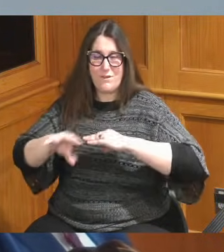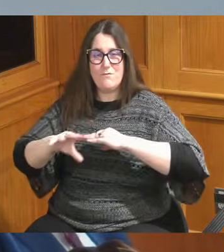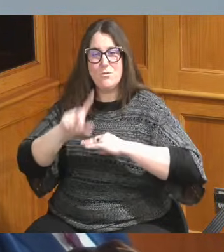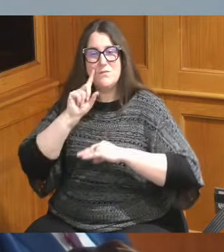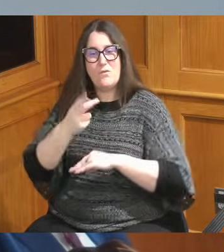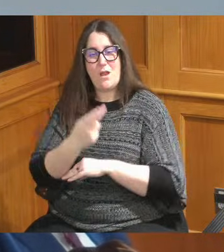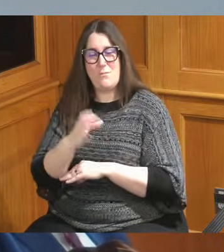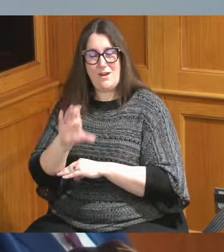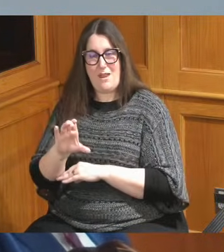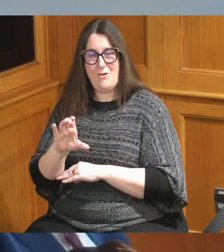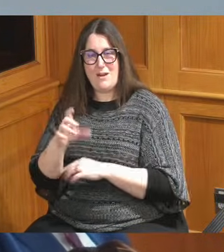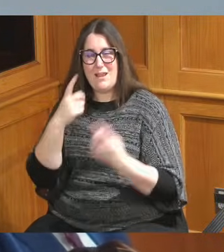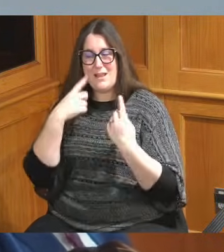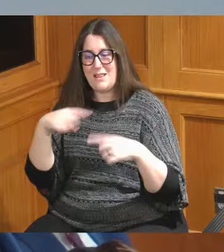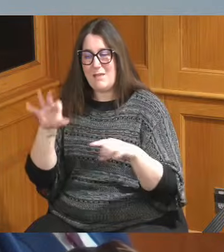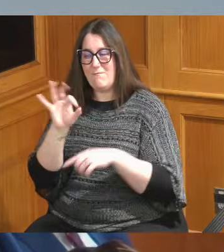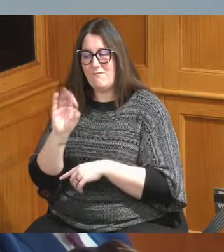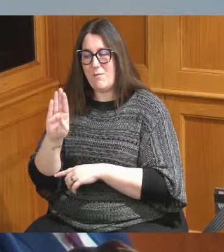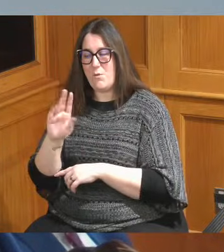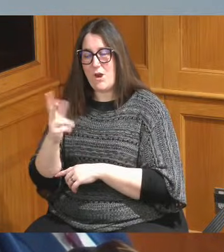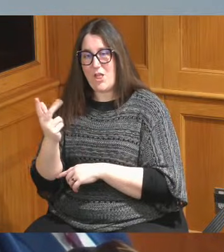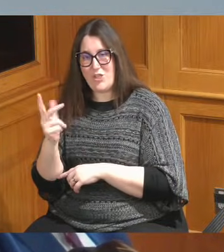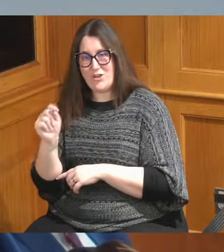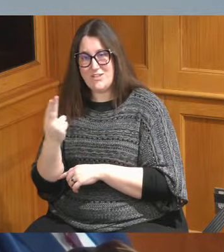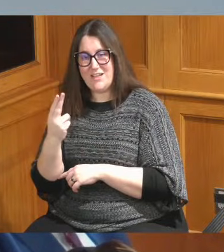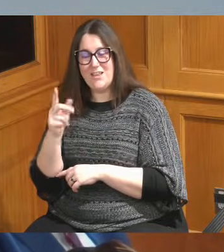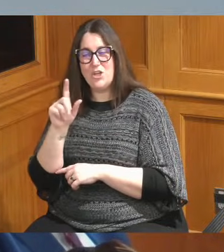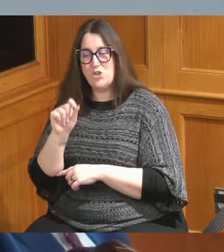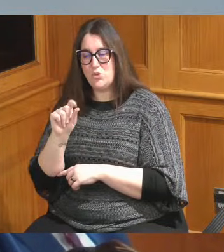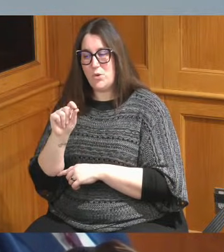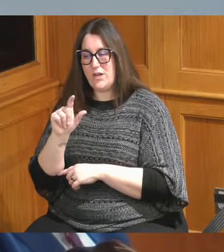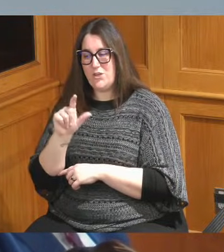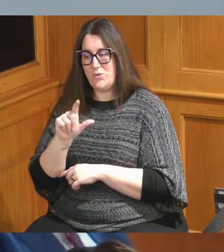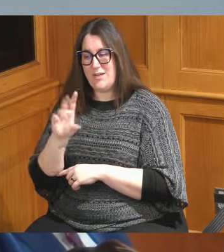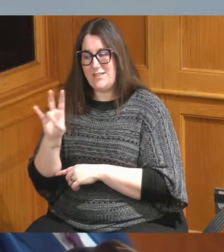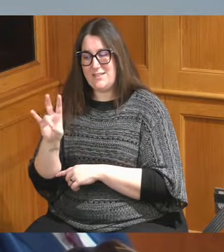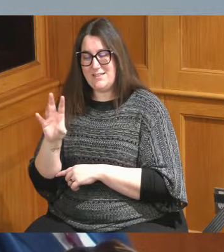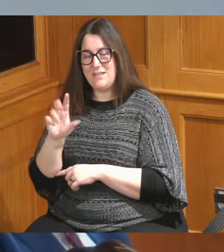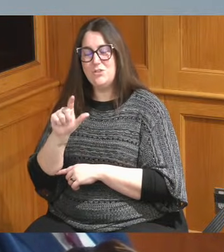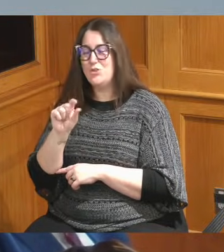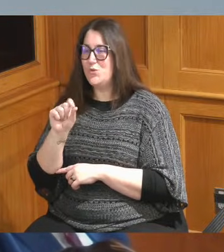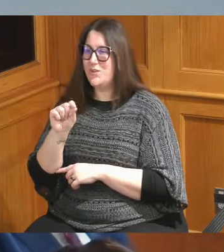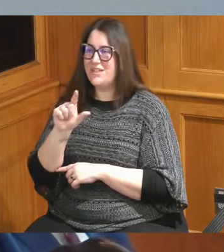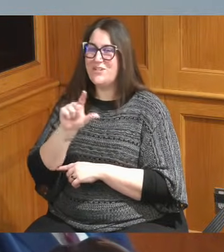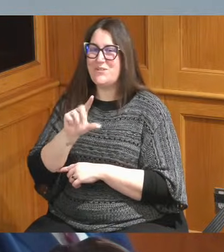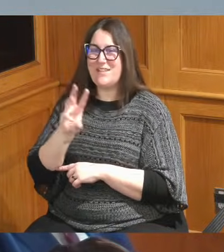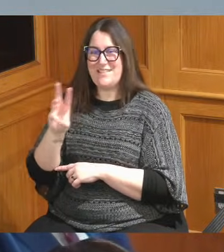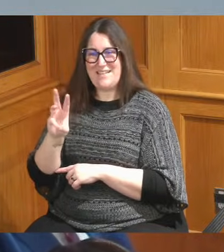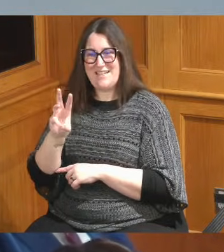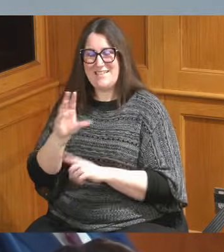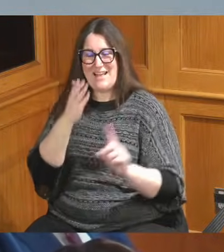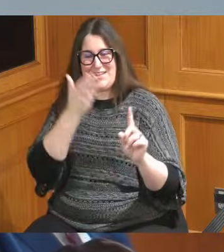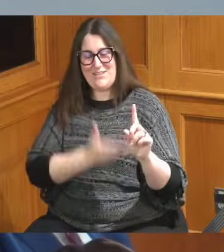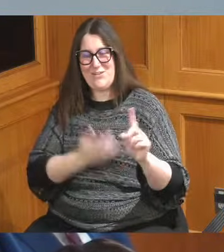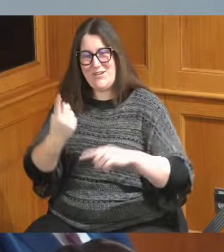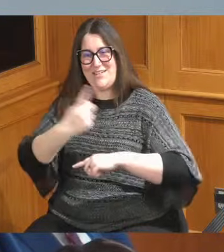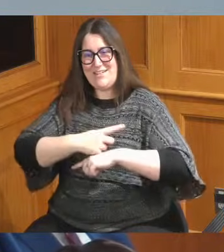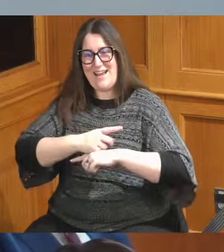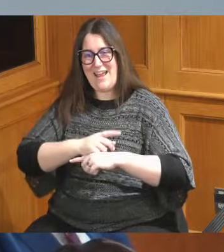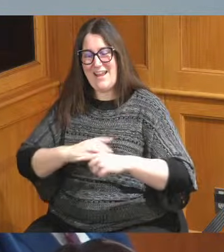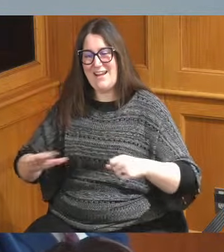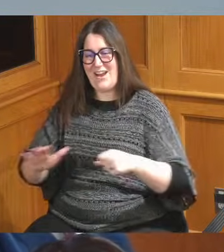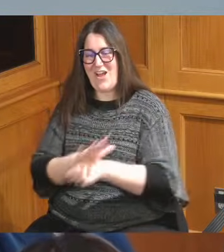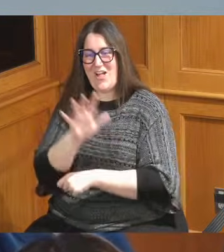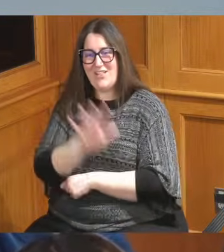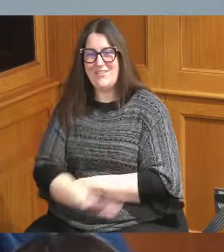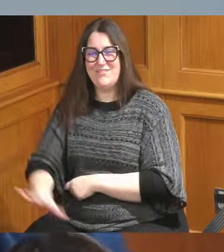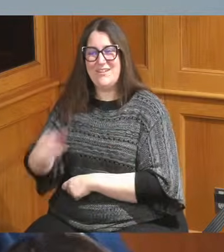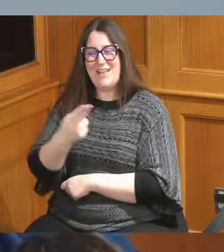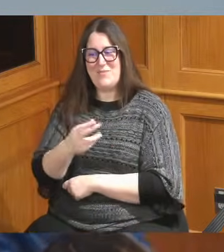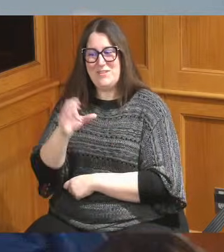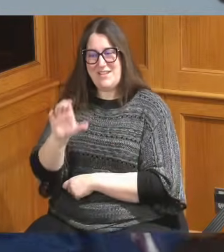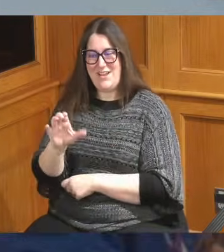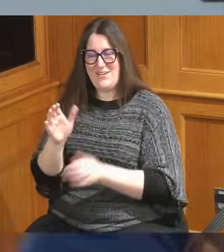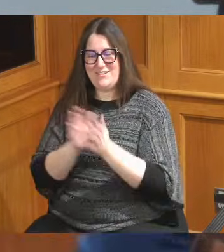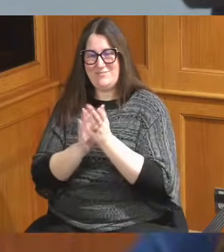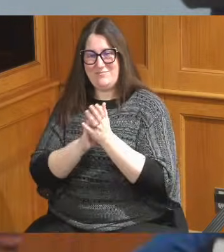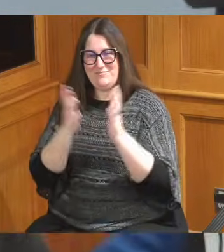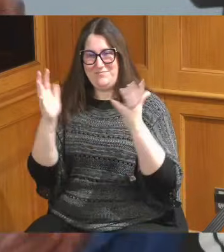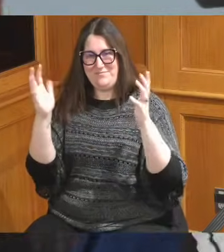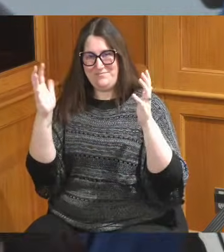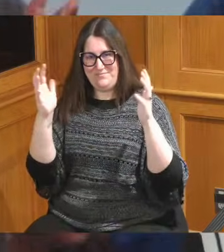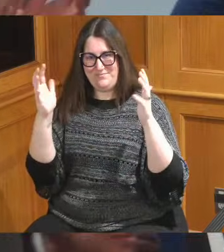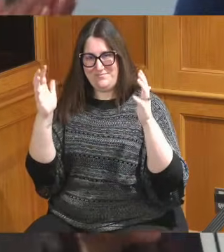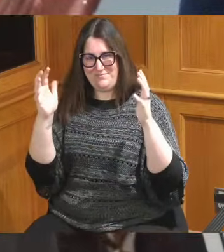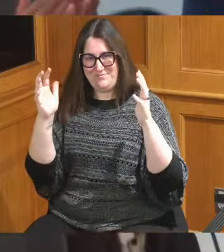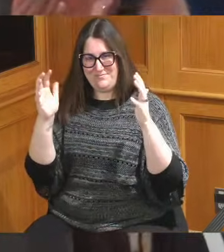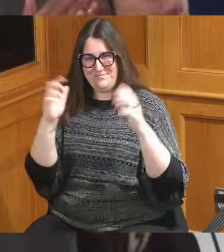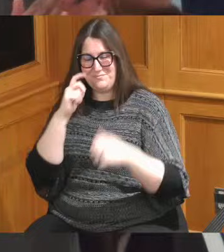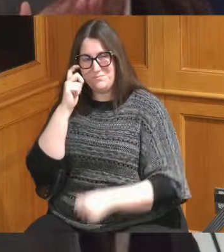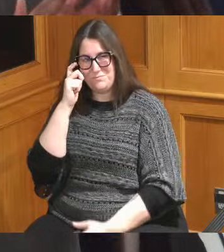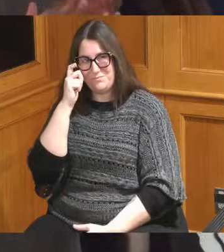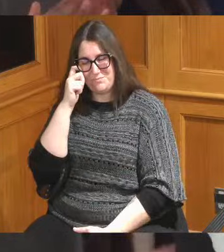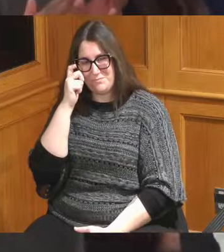and does hereby proclaim February 13, 2026 as Carstell Winston Day in all of Hamilton County.